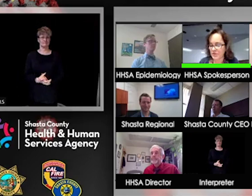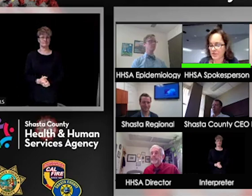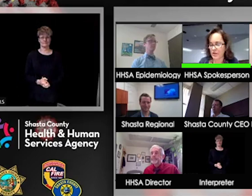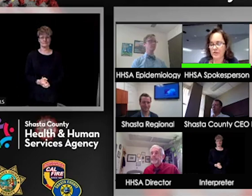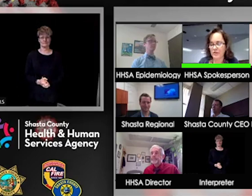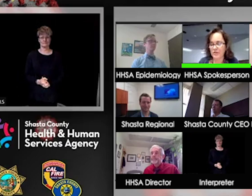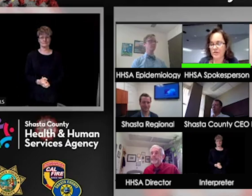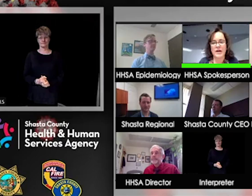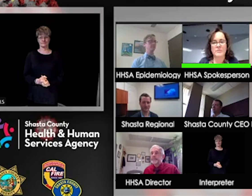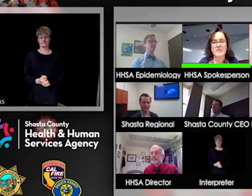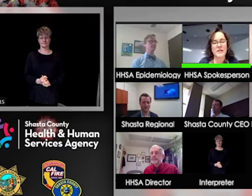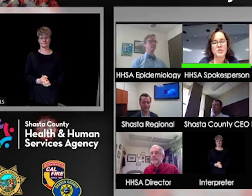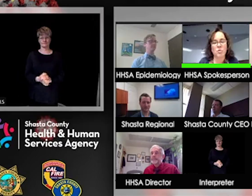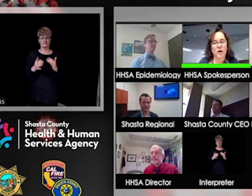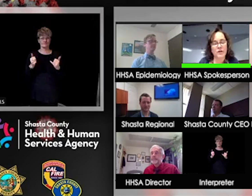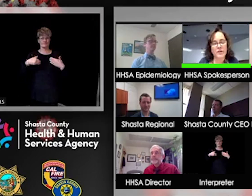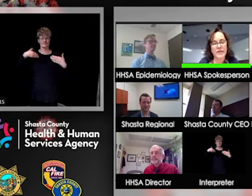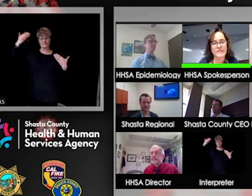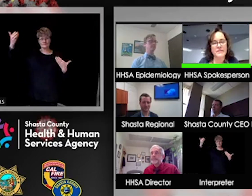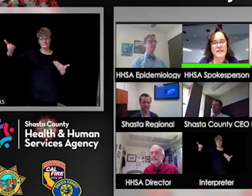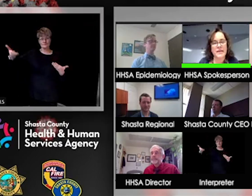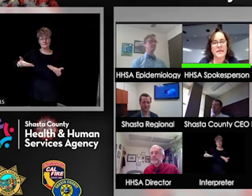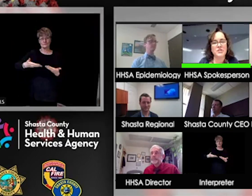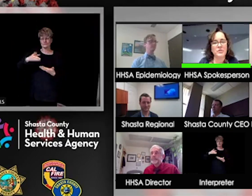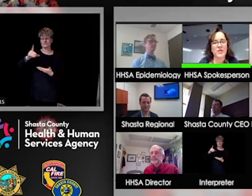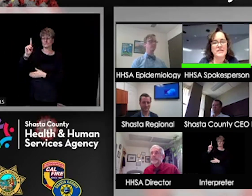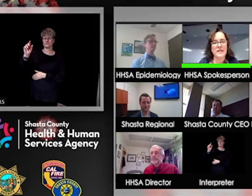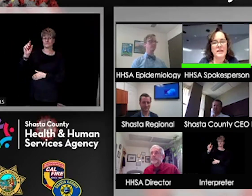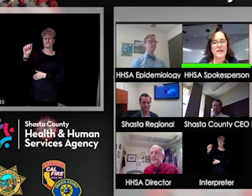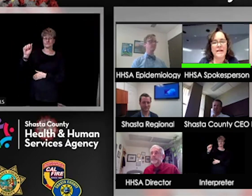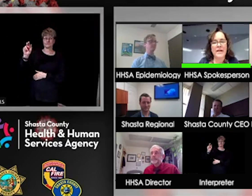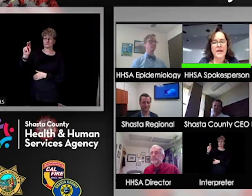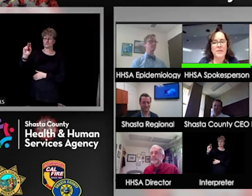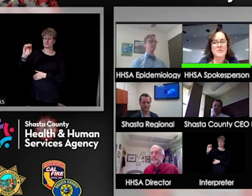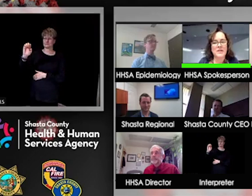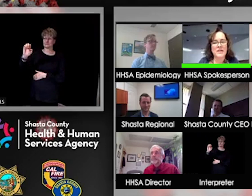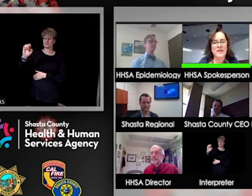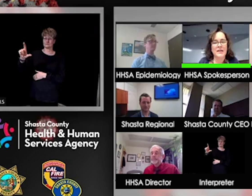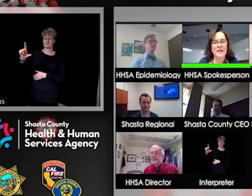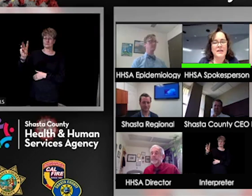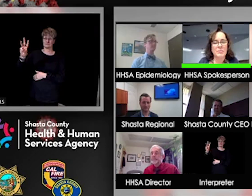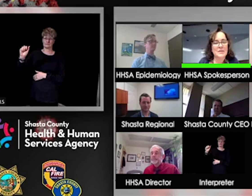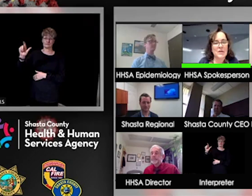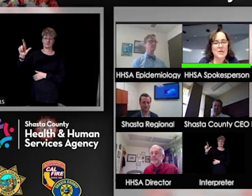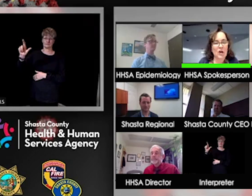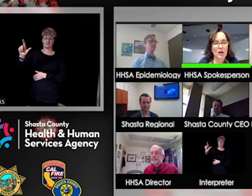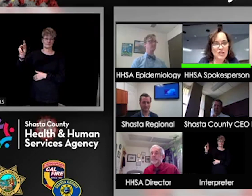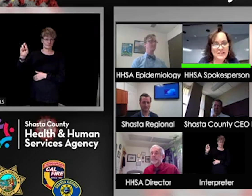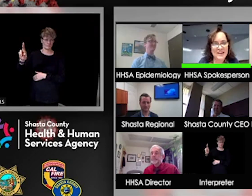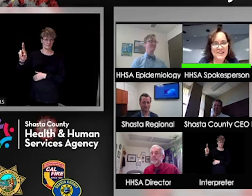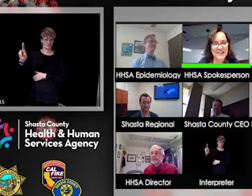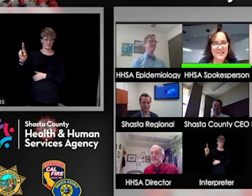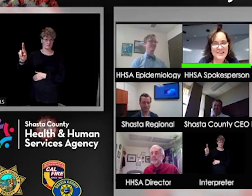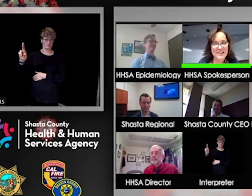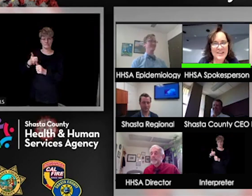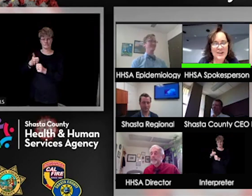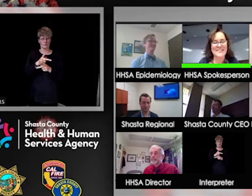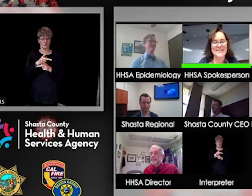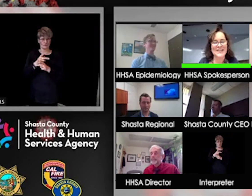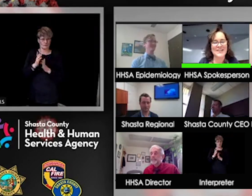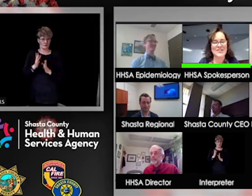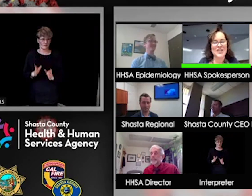to all of you Daniel Walker. He is a Supervising Epidemiologist with us here at the Shasta